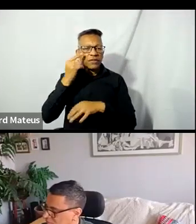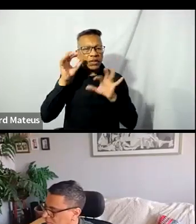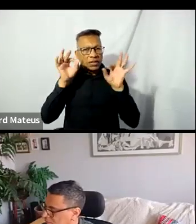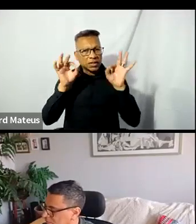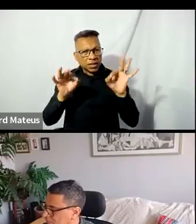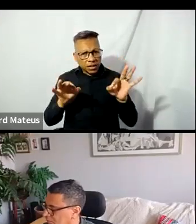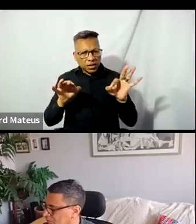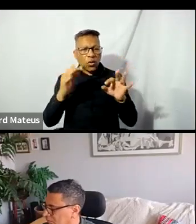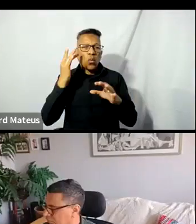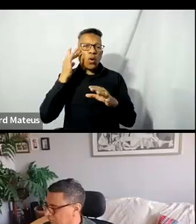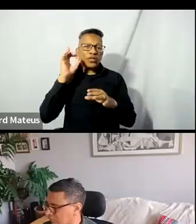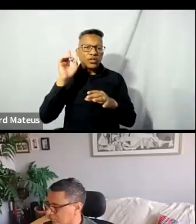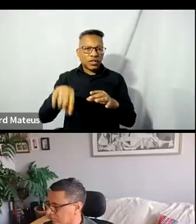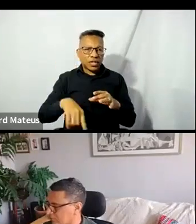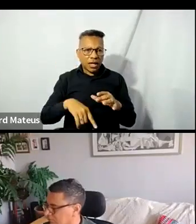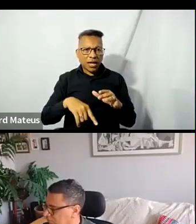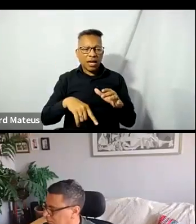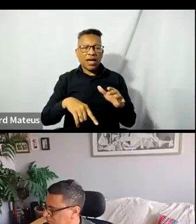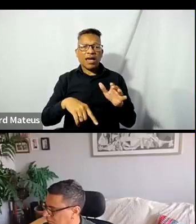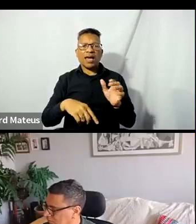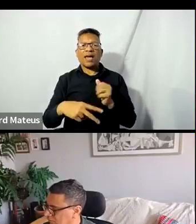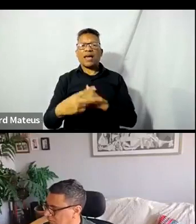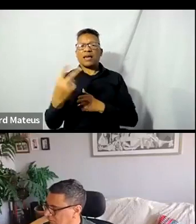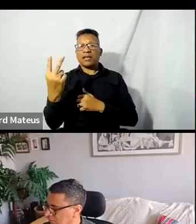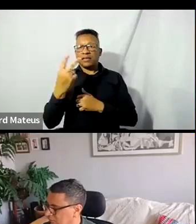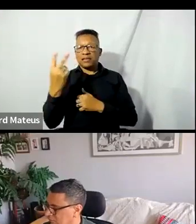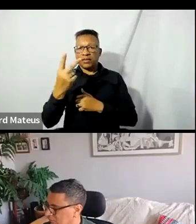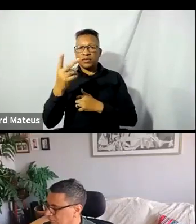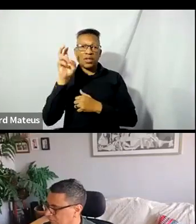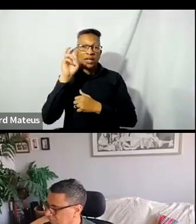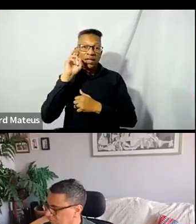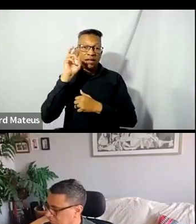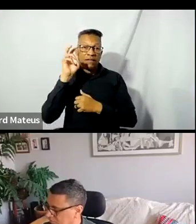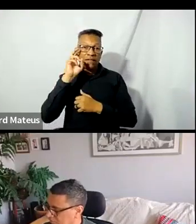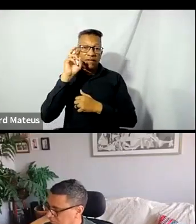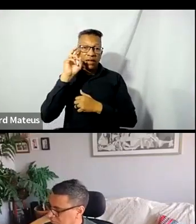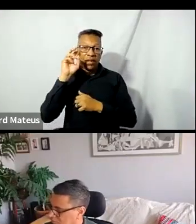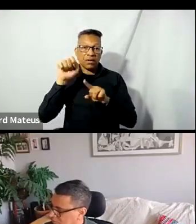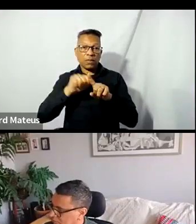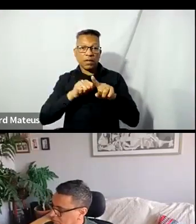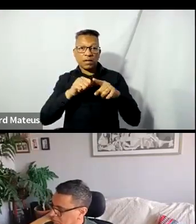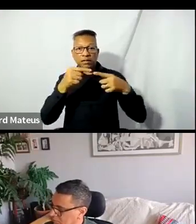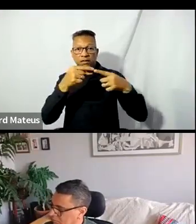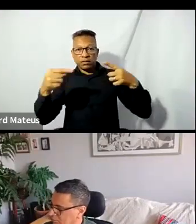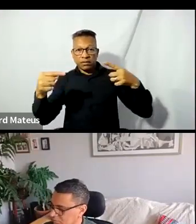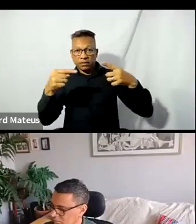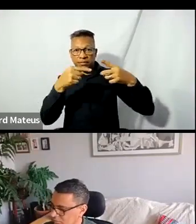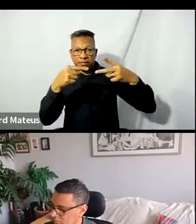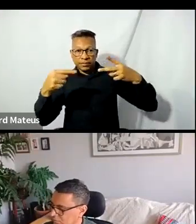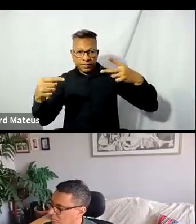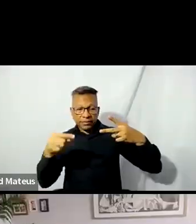on Thursday Vv. Thursday, the second , first , first of all, first of all, t is in the second it is in the second, third